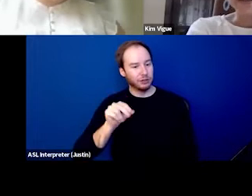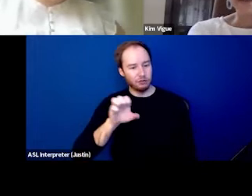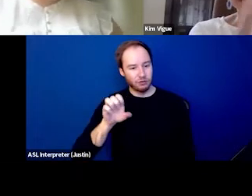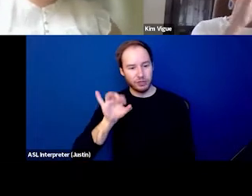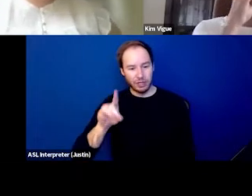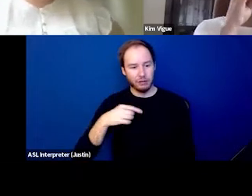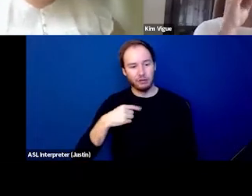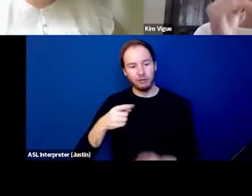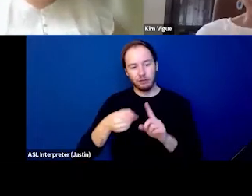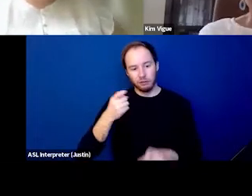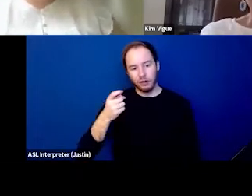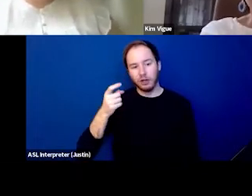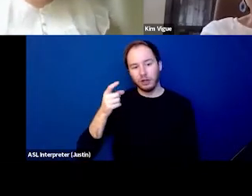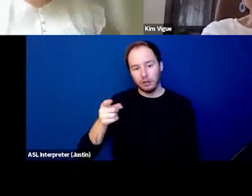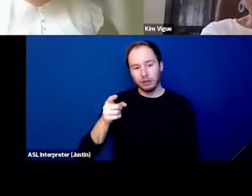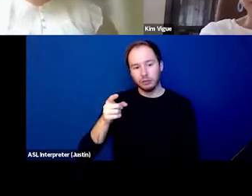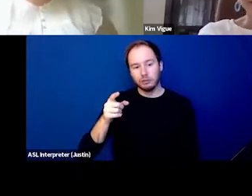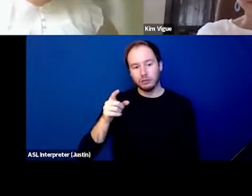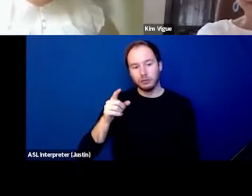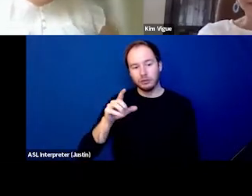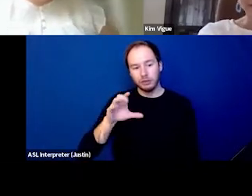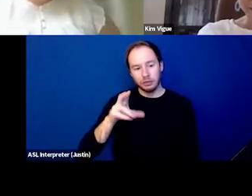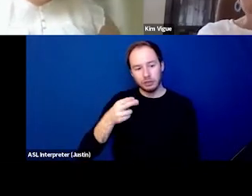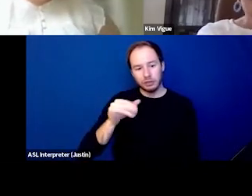I'm from Chimnissing First Nation, I'm an Nishnawbe